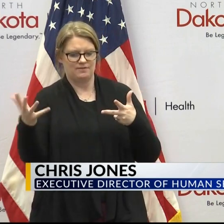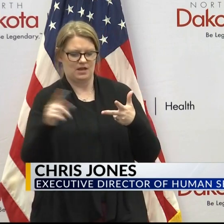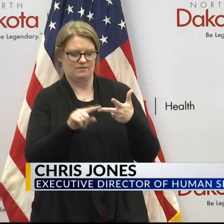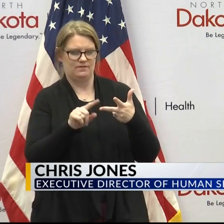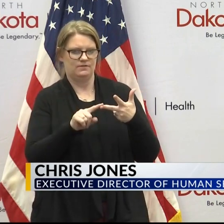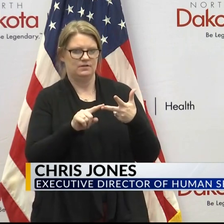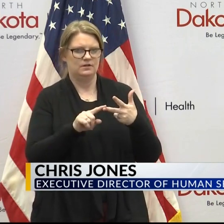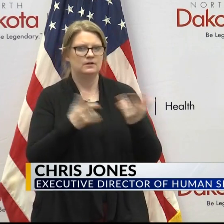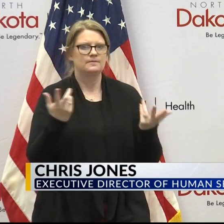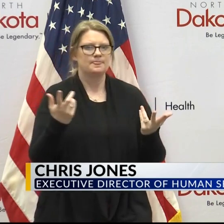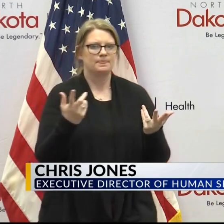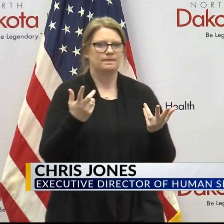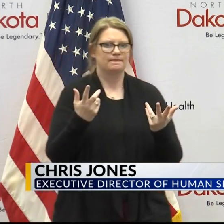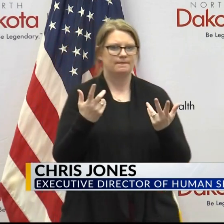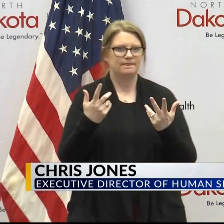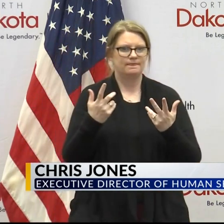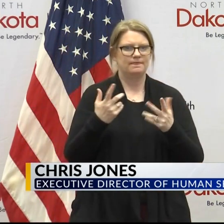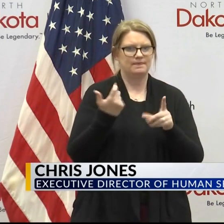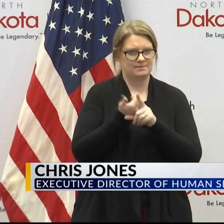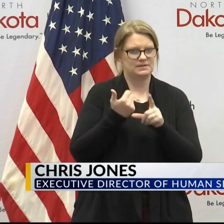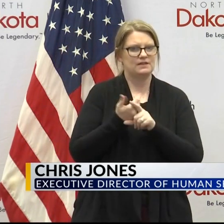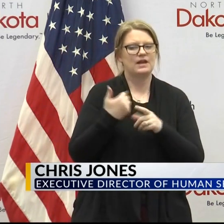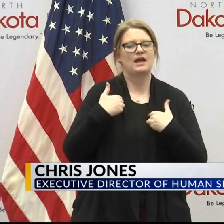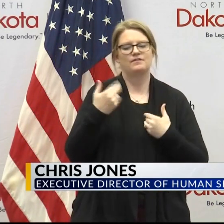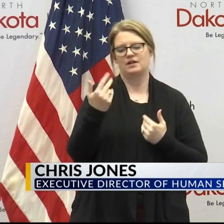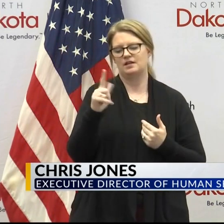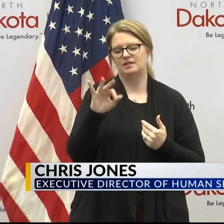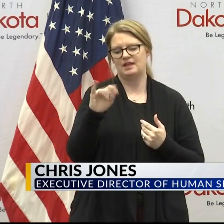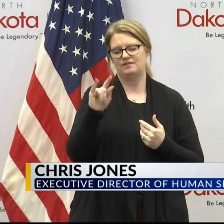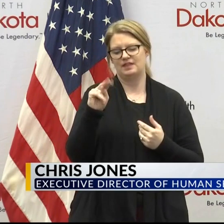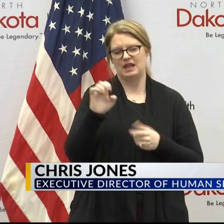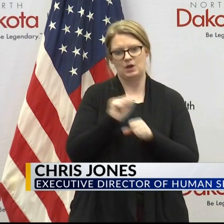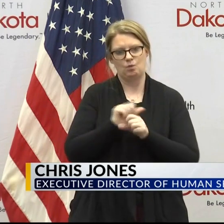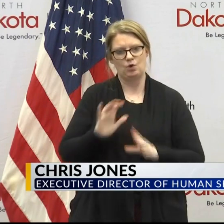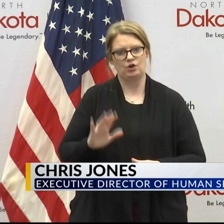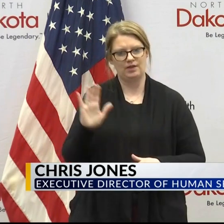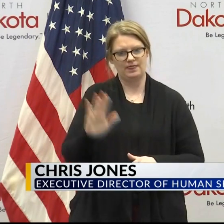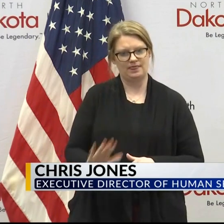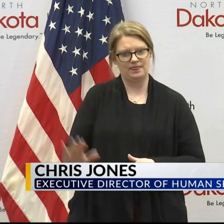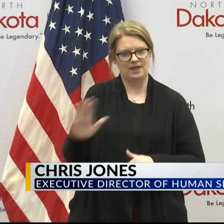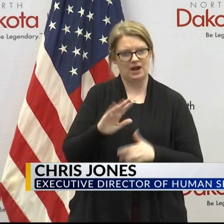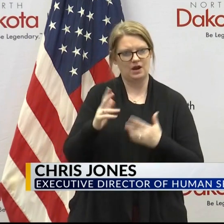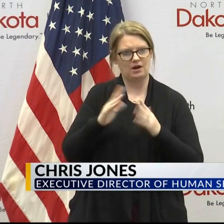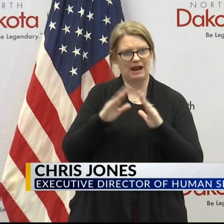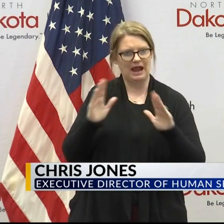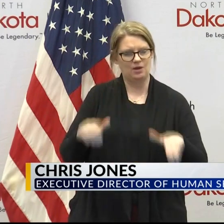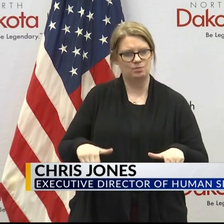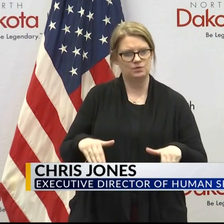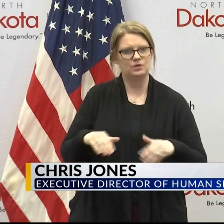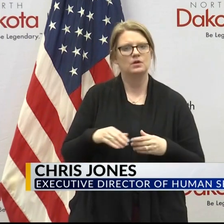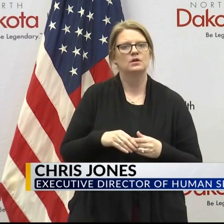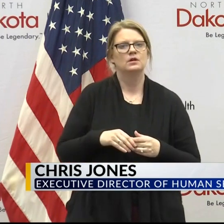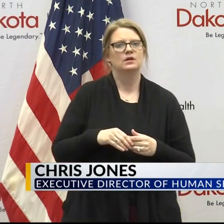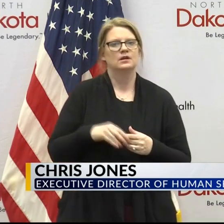STATE CHILDREN AND THE IMPACT THAT STRESS IS HAVING ON THEM. THE THIRD MAJOR COMPONENT OF THIS INITIATIVE IS CHILDCARE FOR KIDS AND KINDERGARTEN